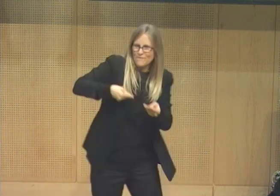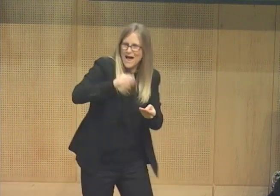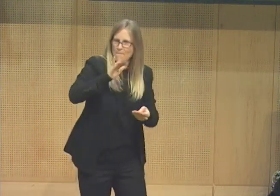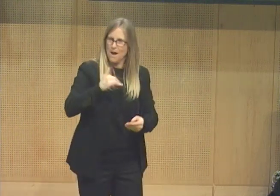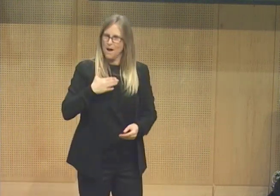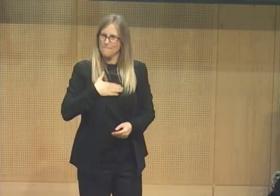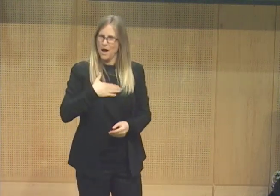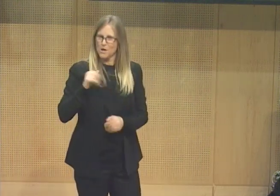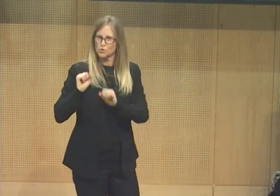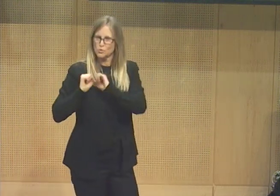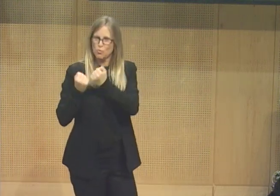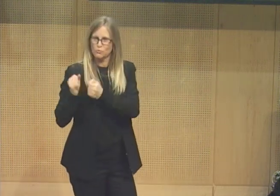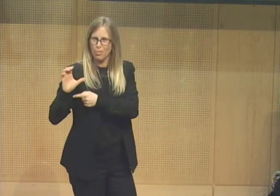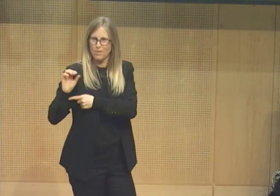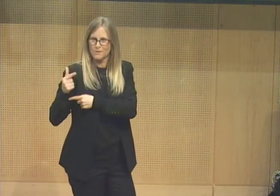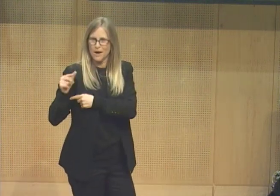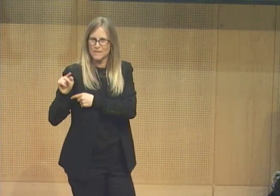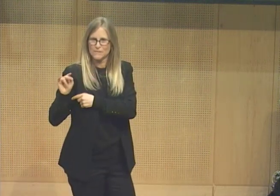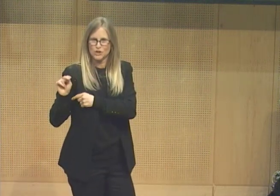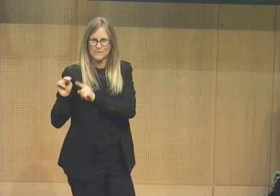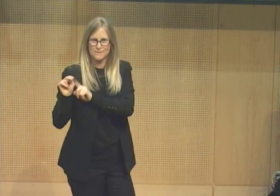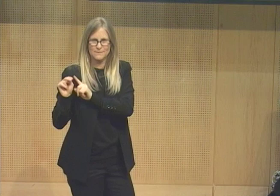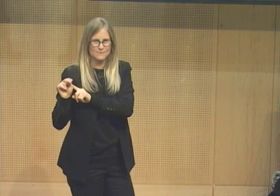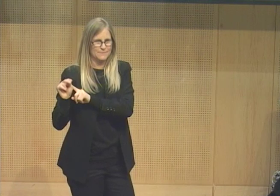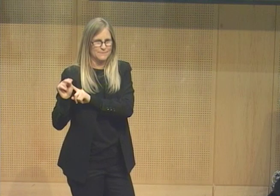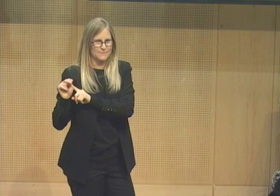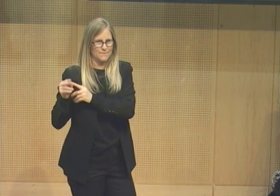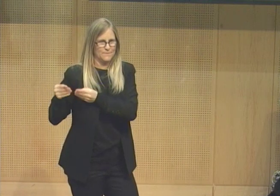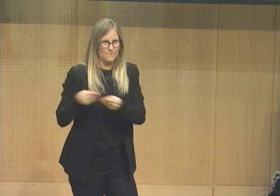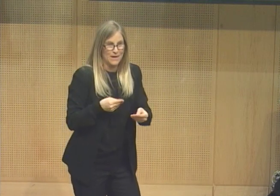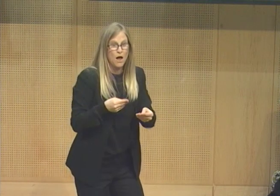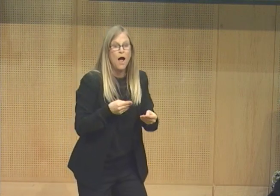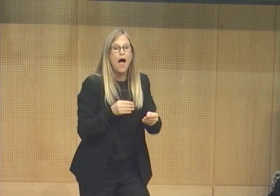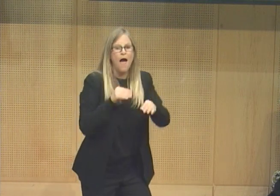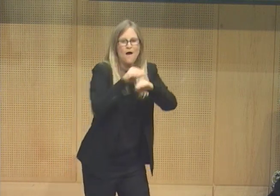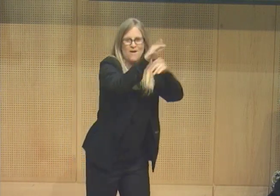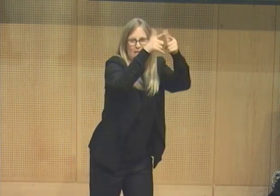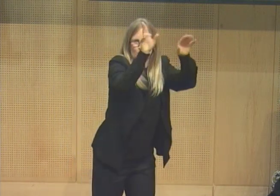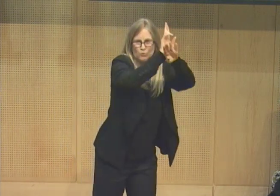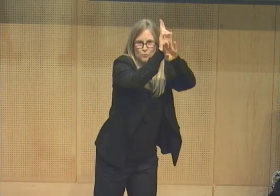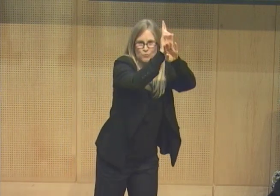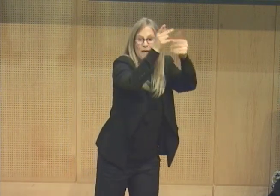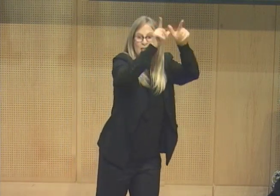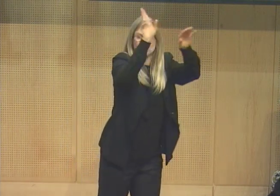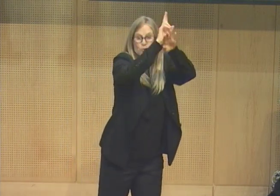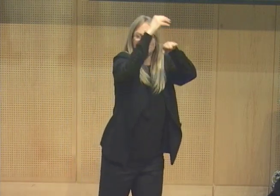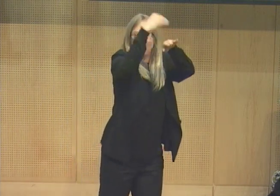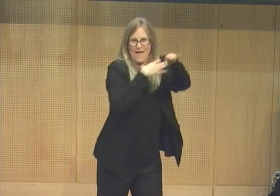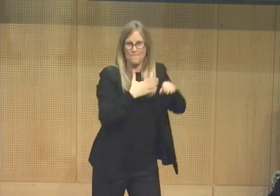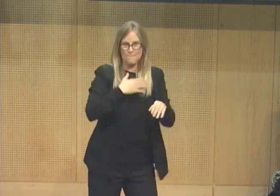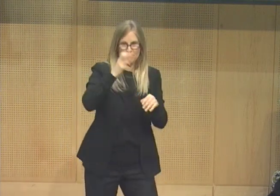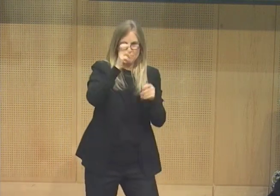That affects your language use. And language use affects social cognition